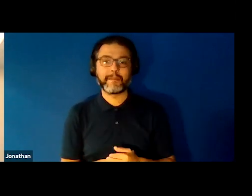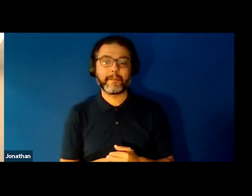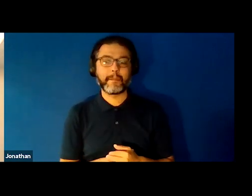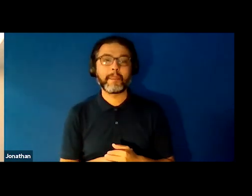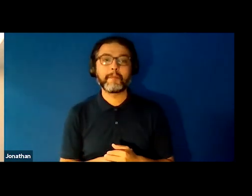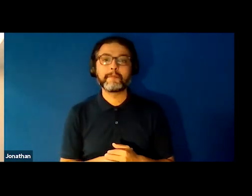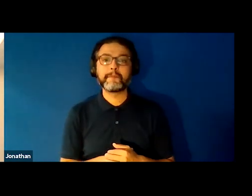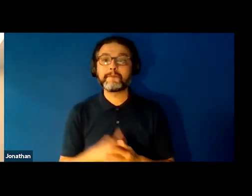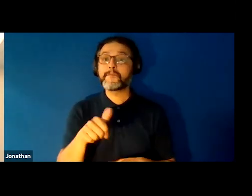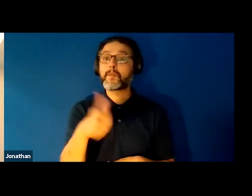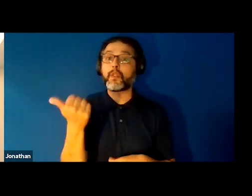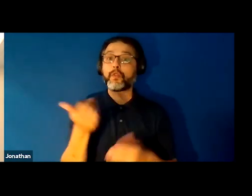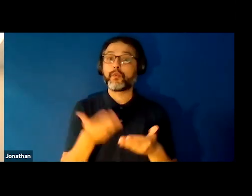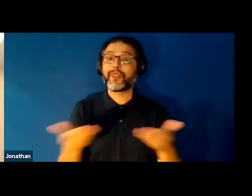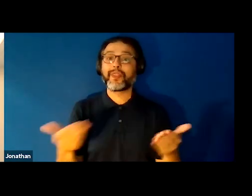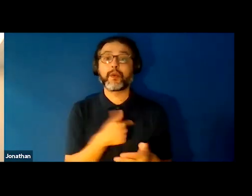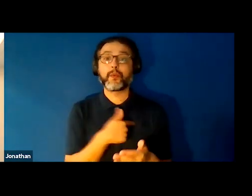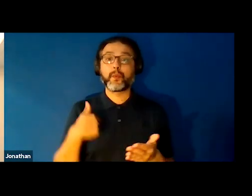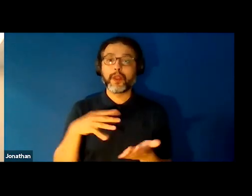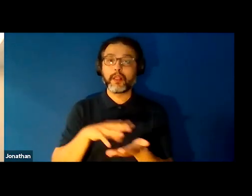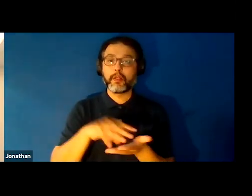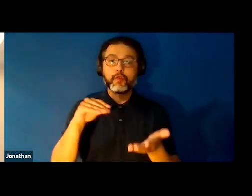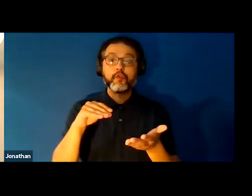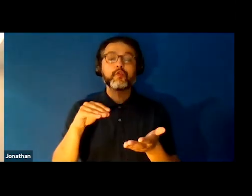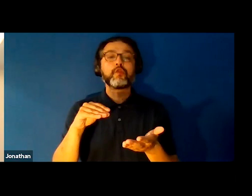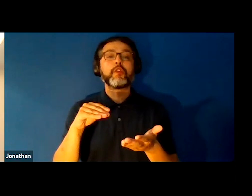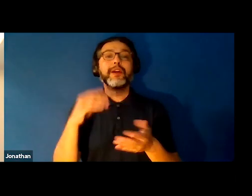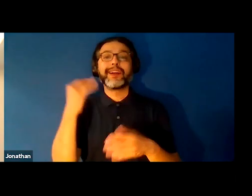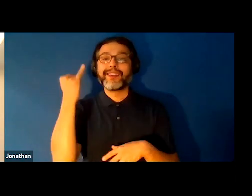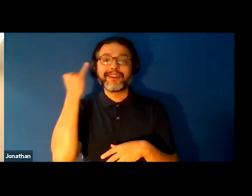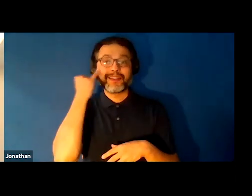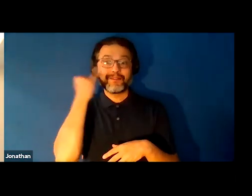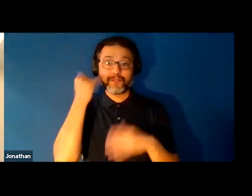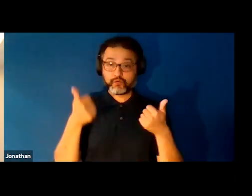Another thing we learned is to try to draw renderings of the spaces that we are designing